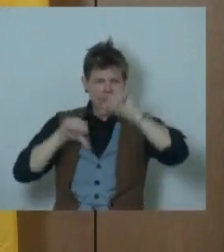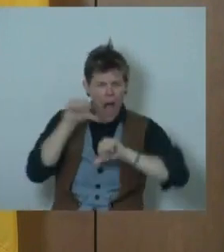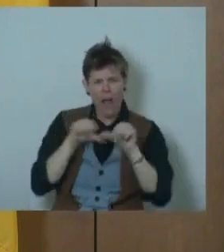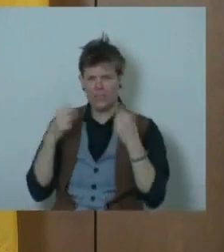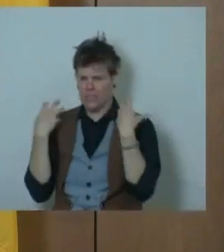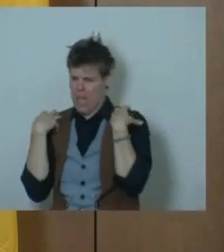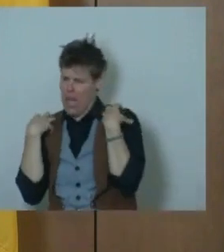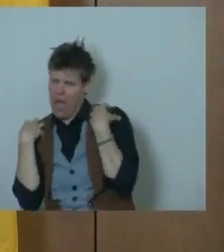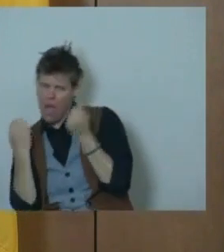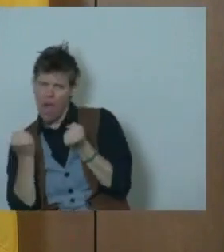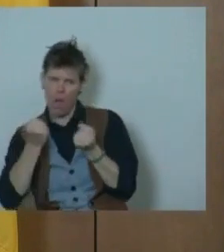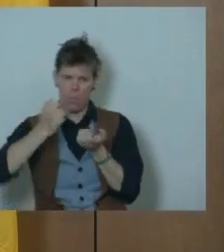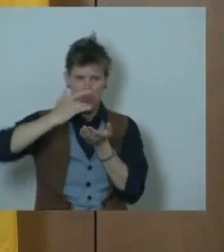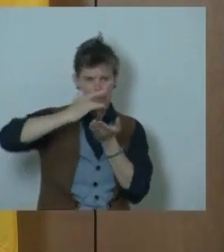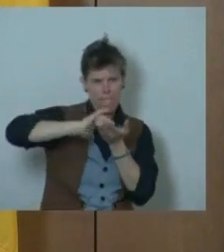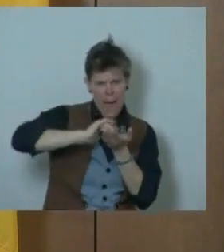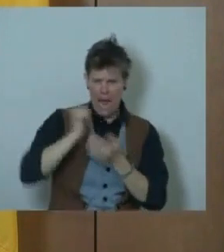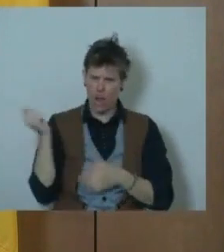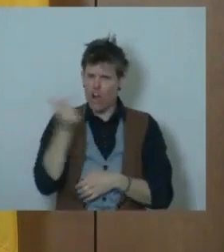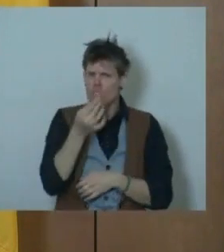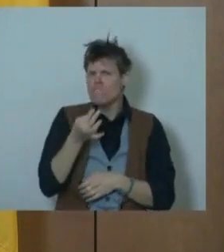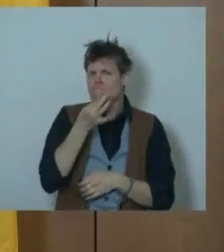WE USE IT EVERY SINGLE DAY.